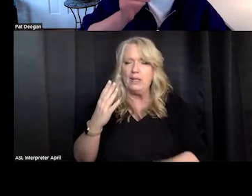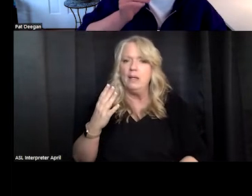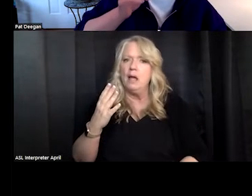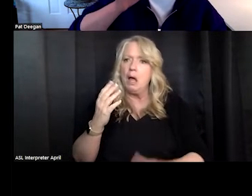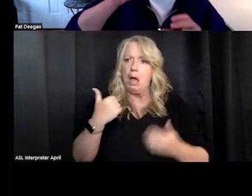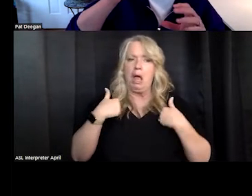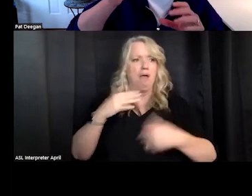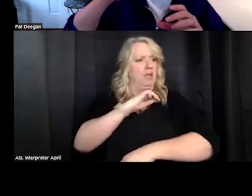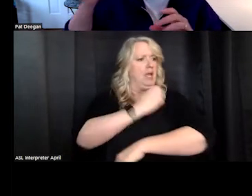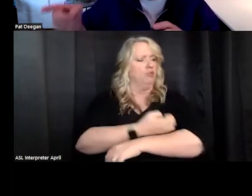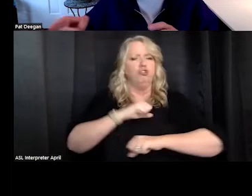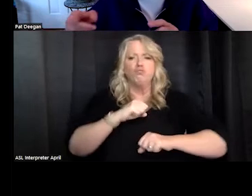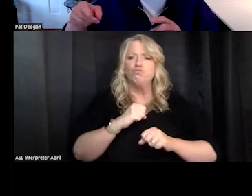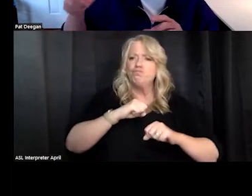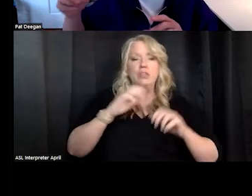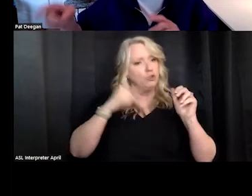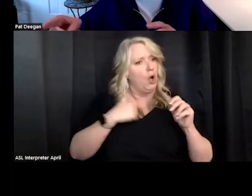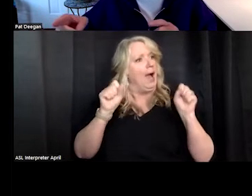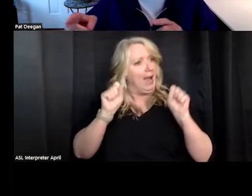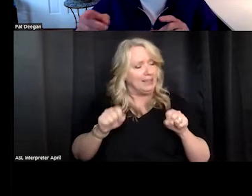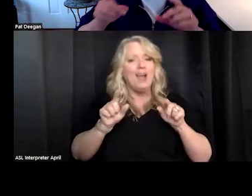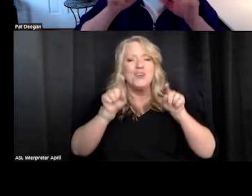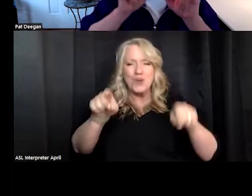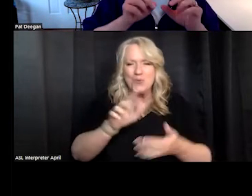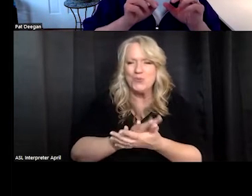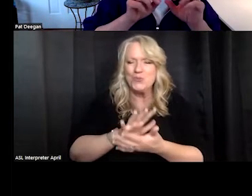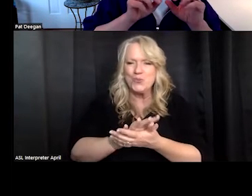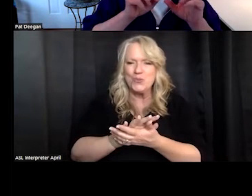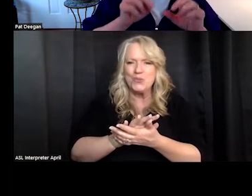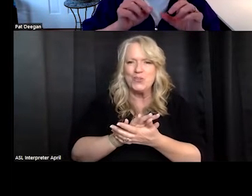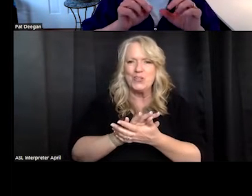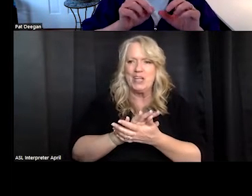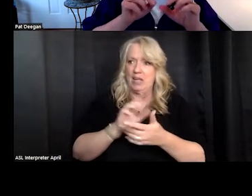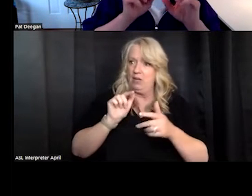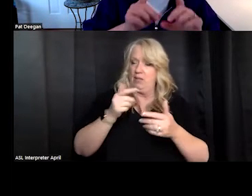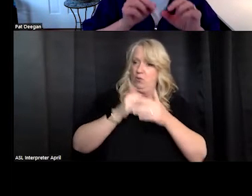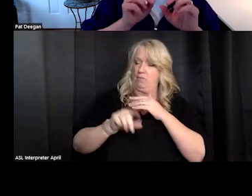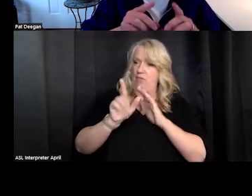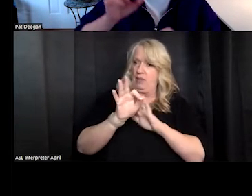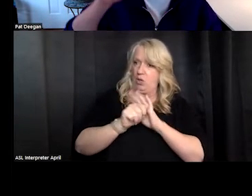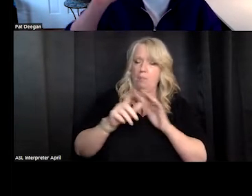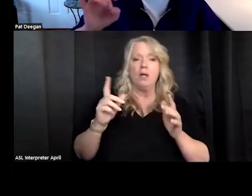HELPS ME WAKE UP IN THE MORNING , AND HAVE SOME ENERGY SO THAT I CAN GO TO